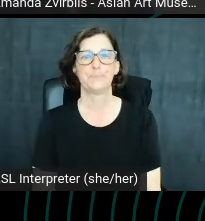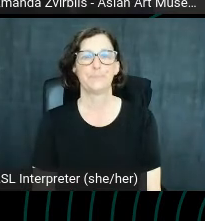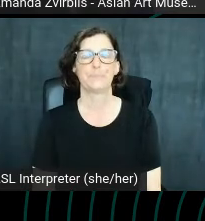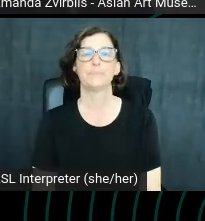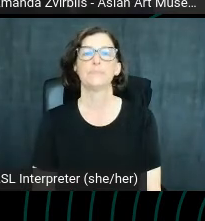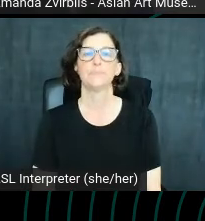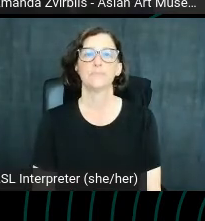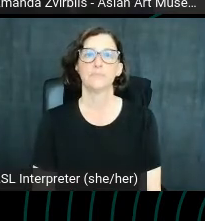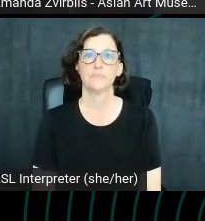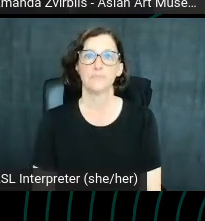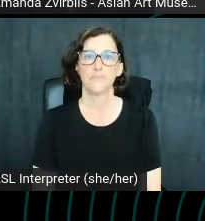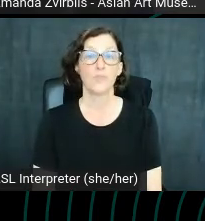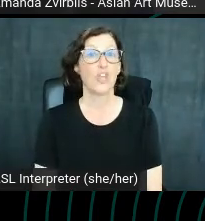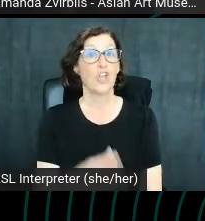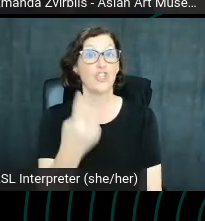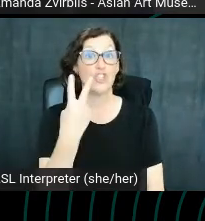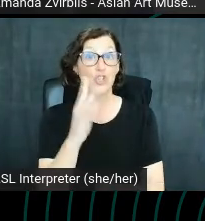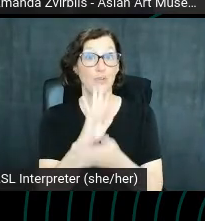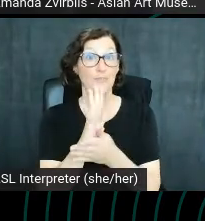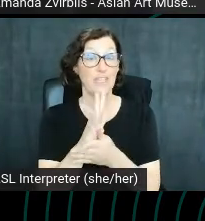Two videos that work well for awareness